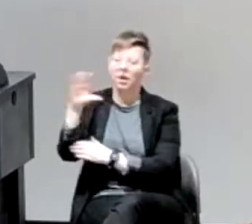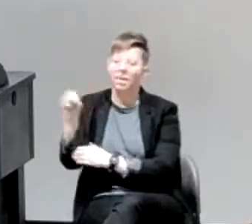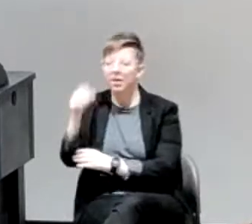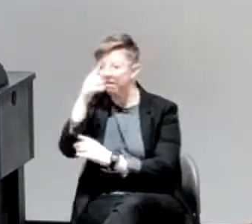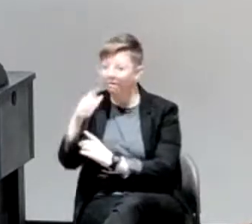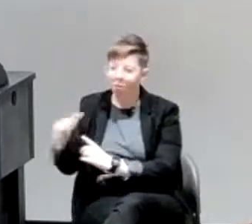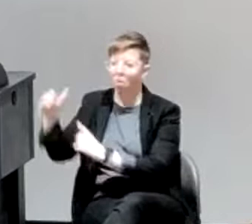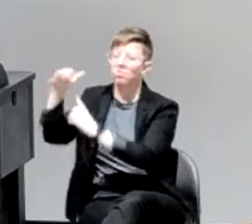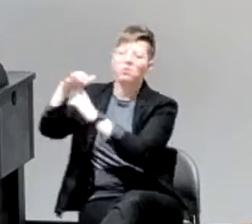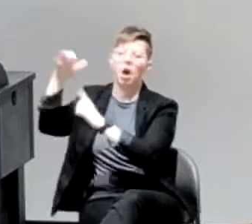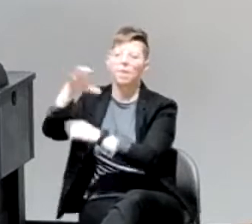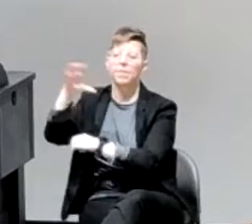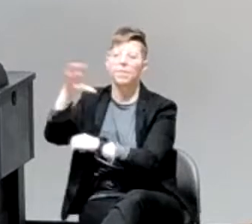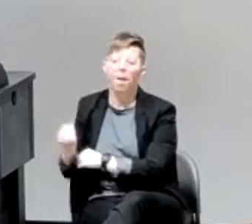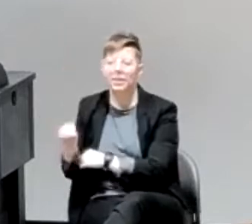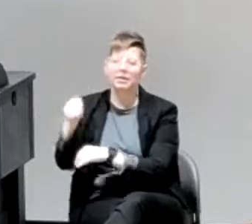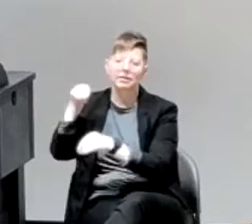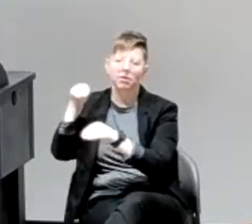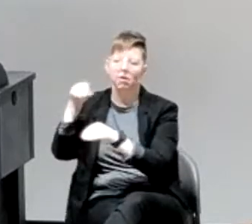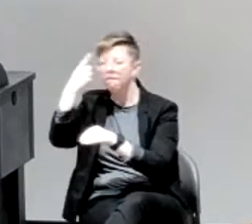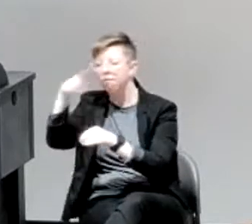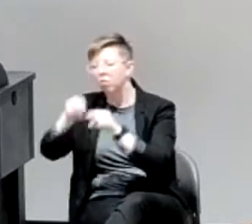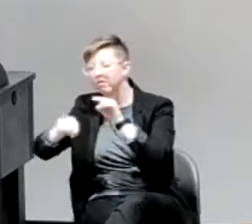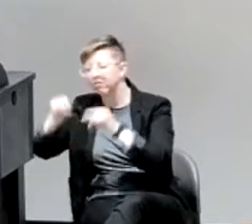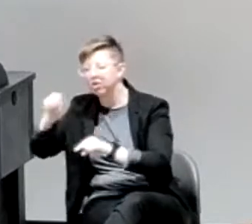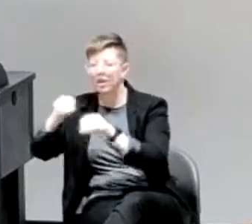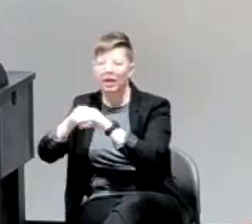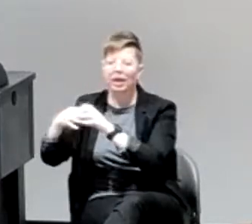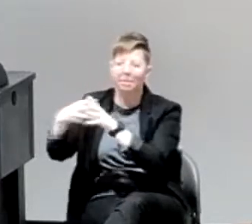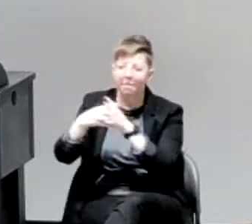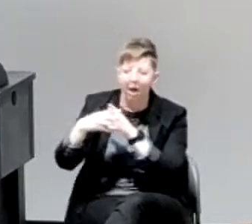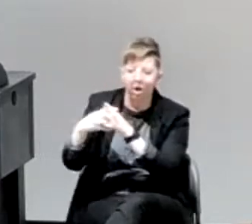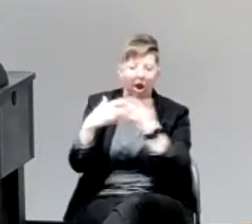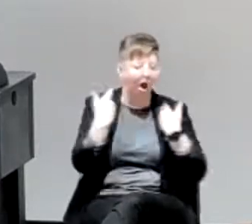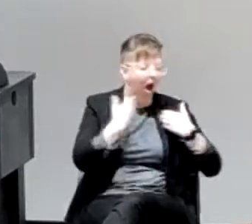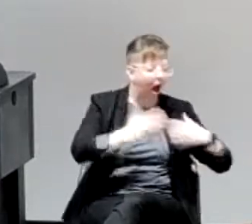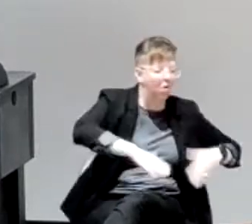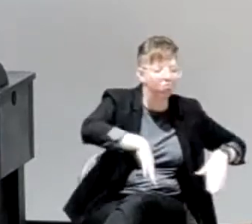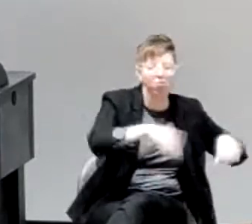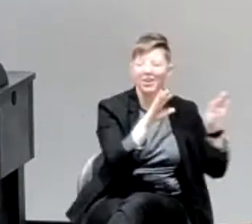I thought I was pretty -- I thought I got it. I was a diversity diva, led